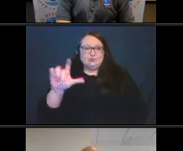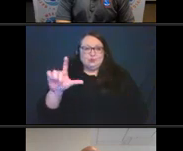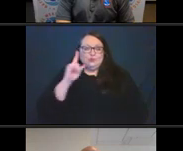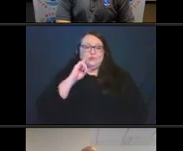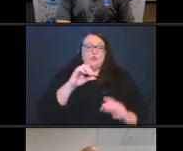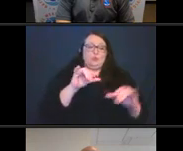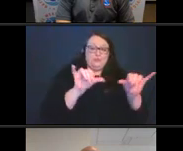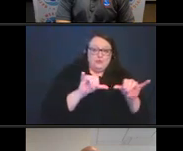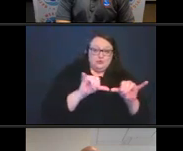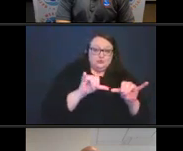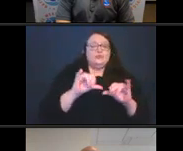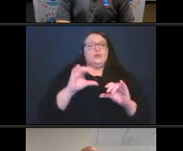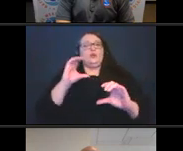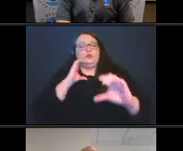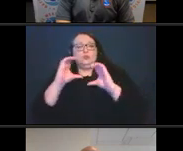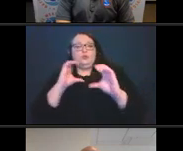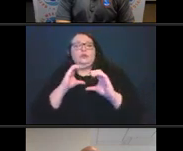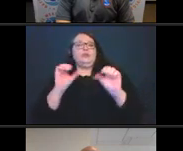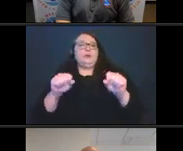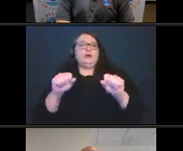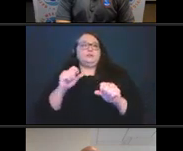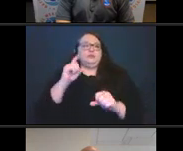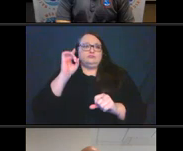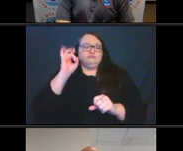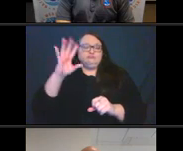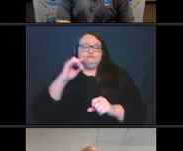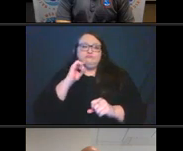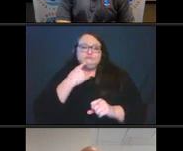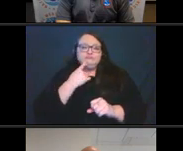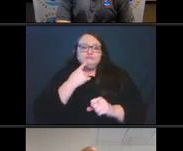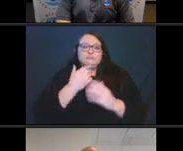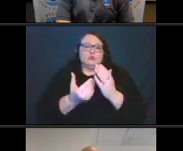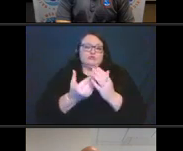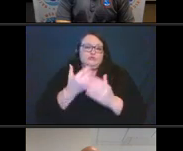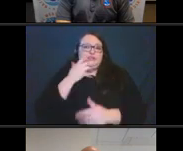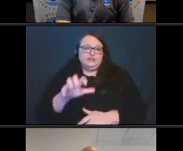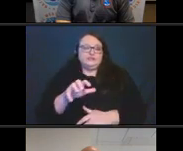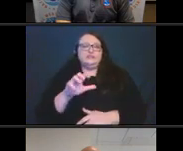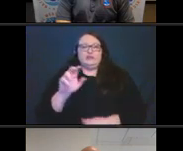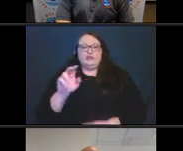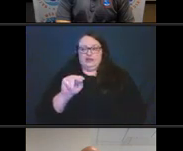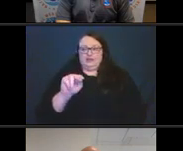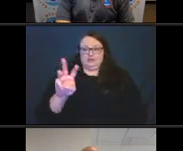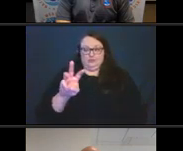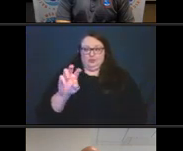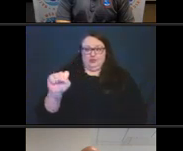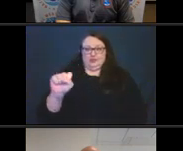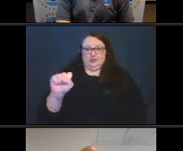the potential severity of extreme heat, our NWS HeatRisk. So this prototype was developed in the